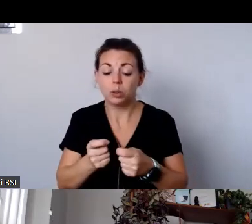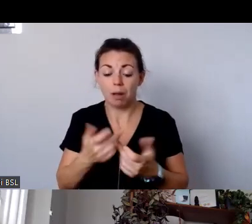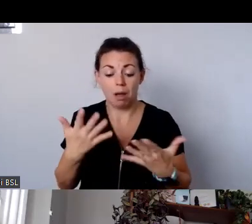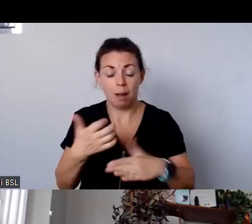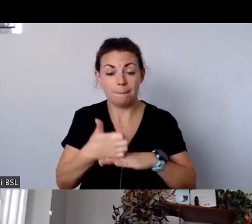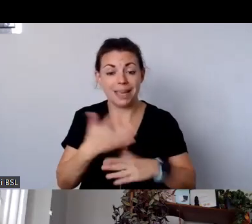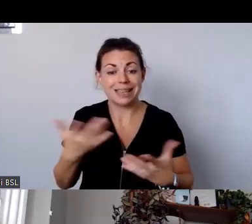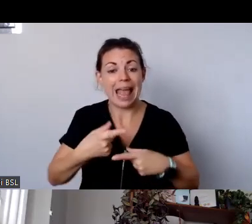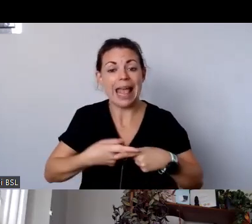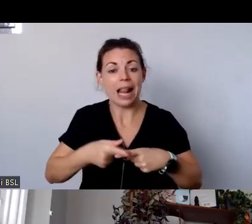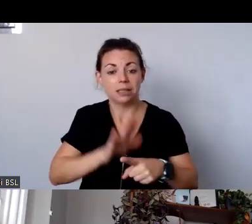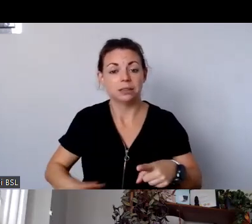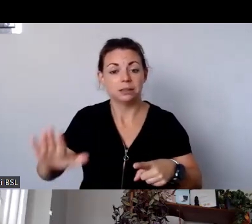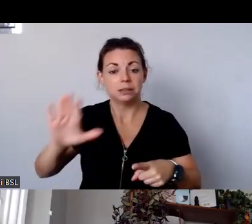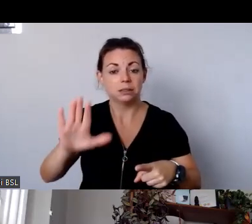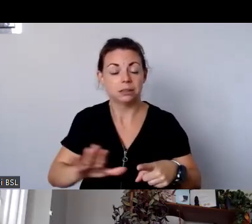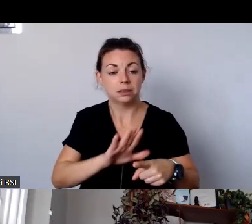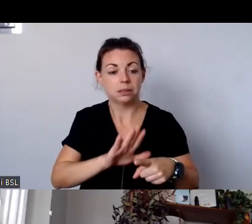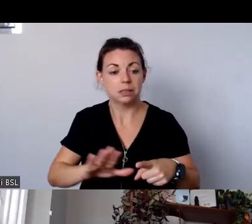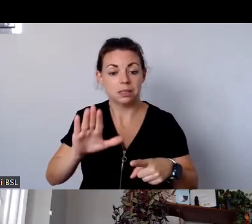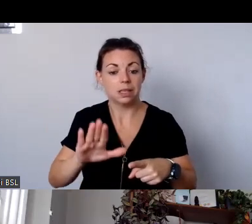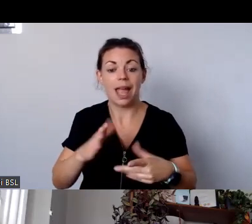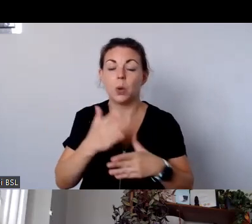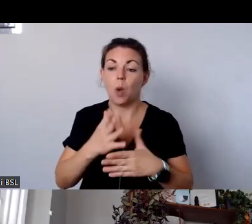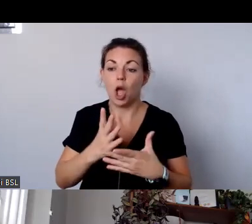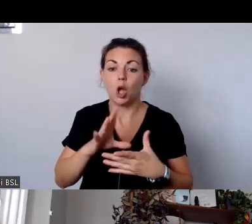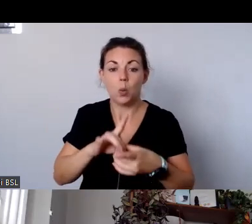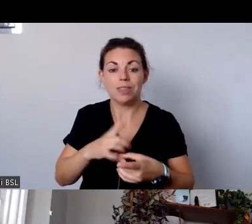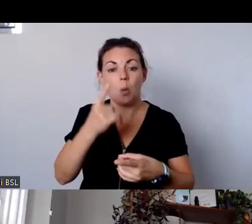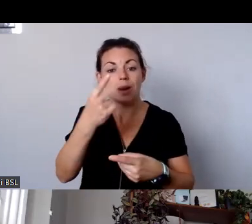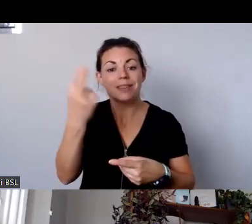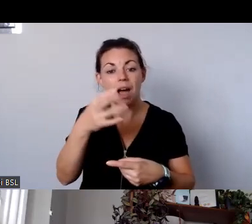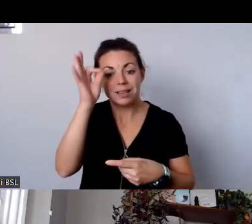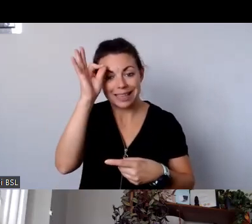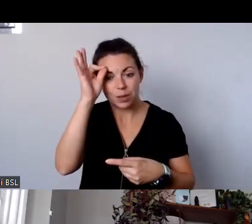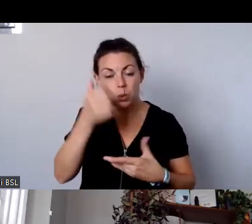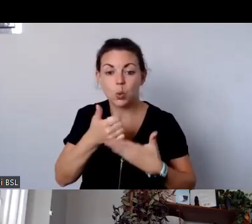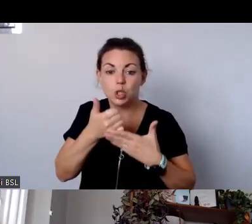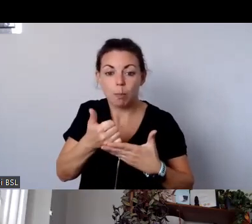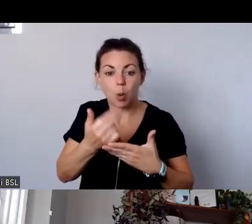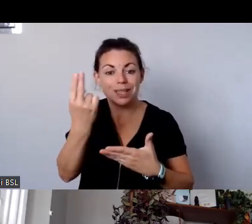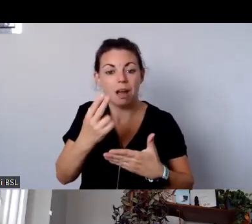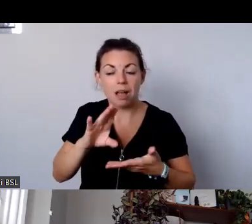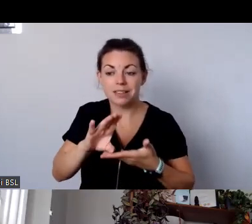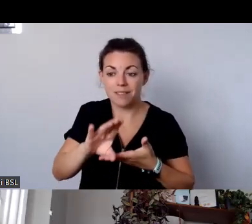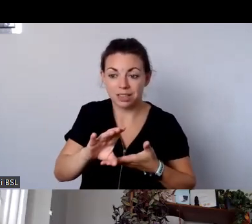of the Arts Council-supported art forms. Just a quick reminder that the Arts Council-supported art forms